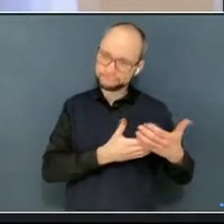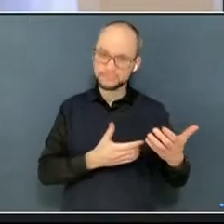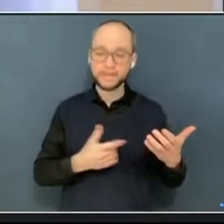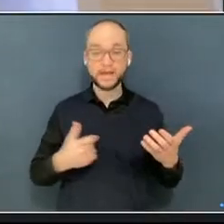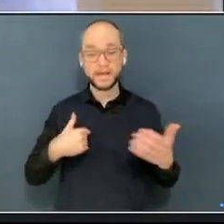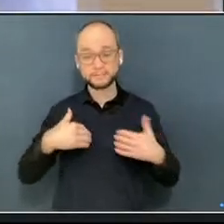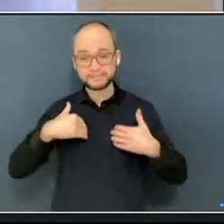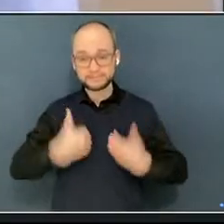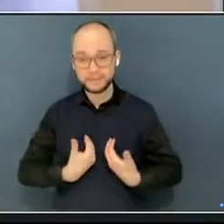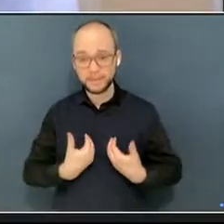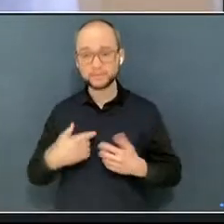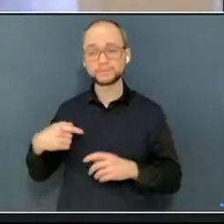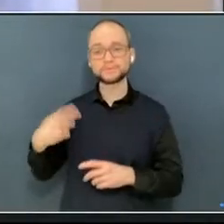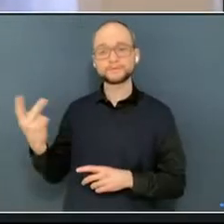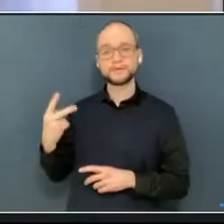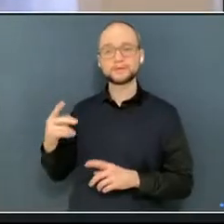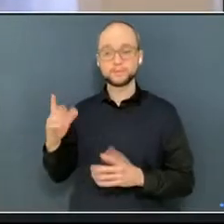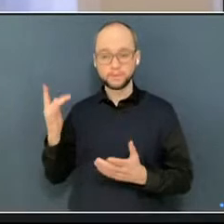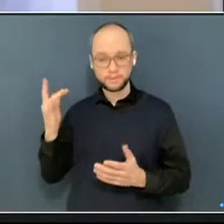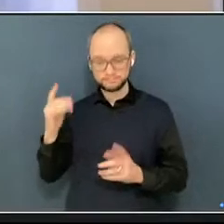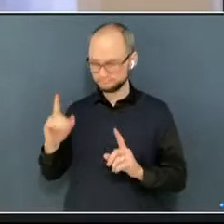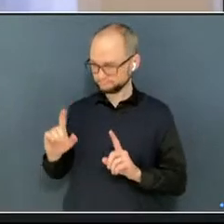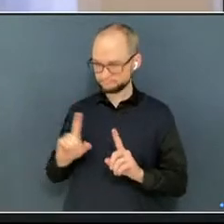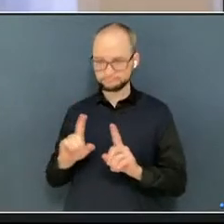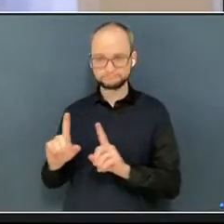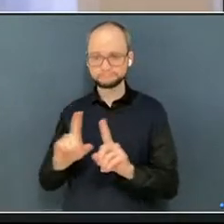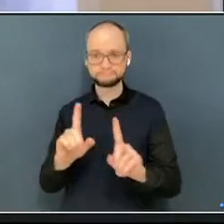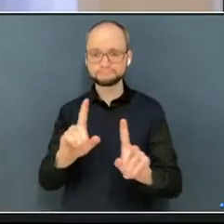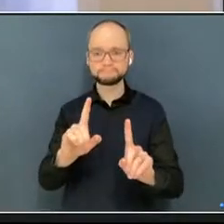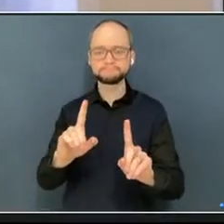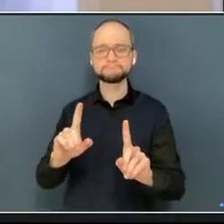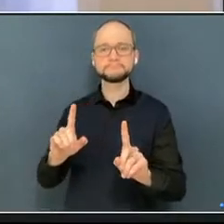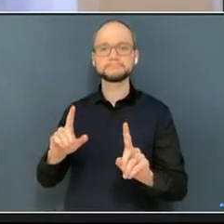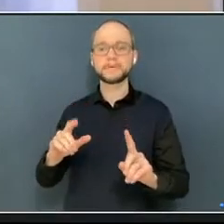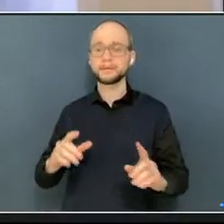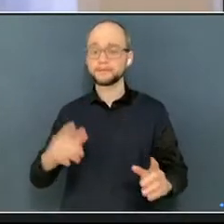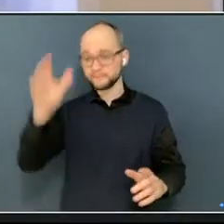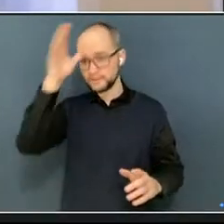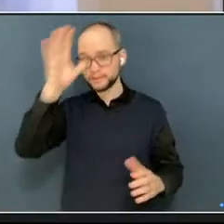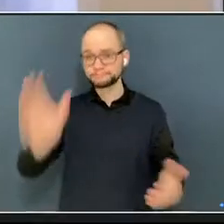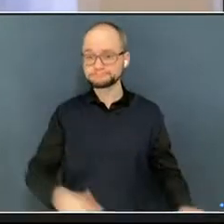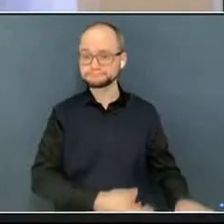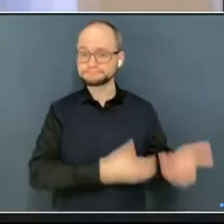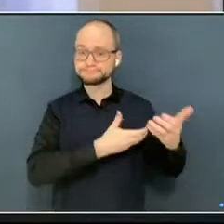picked me up and carried me in his arms the rest of the way and as I was prone to do I was trying